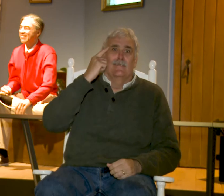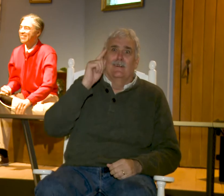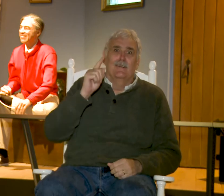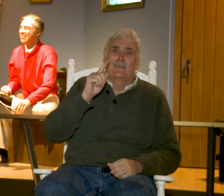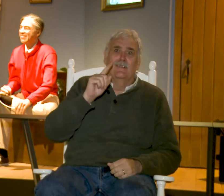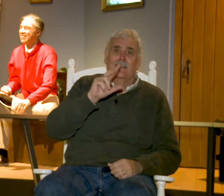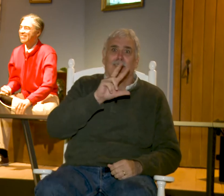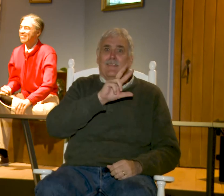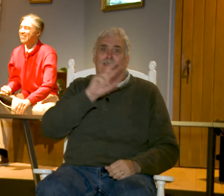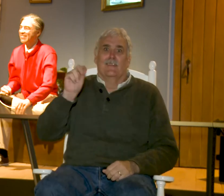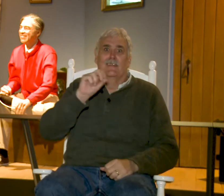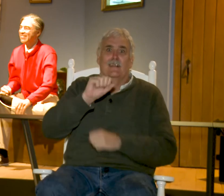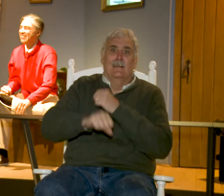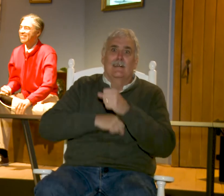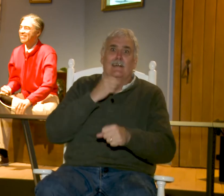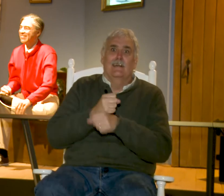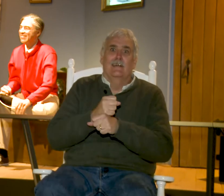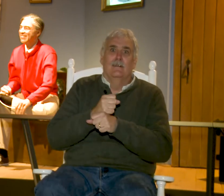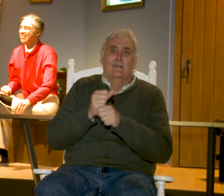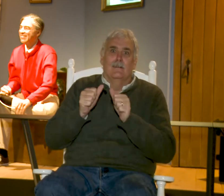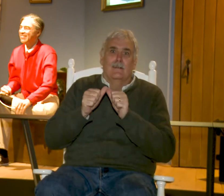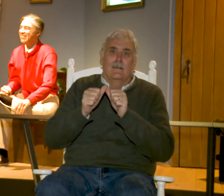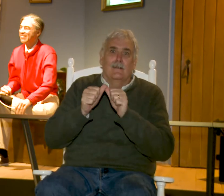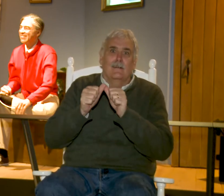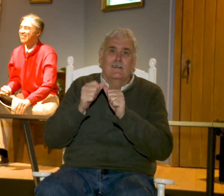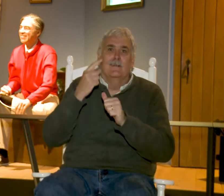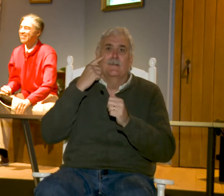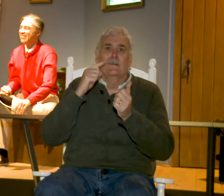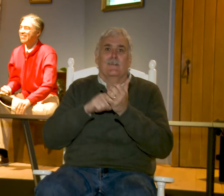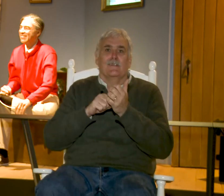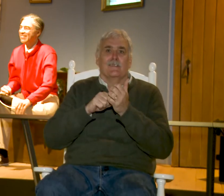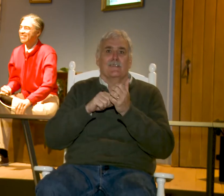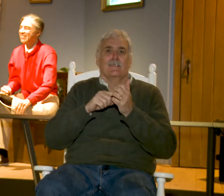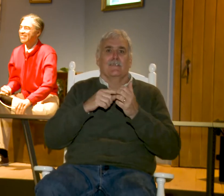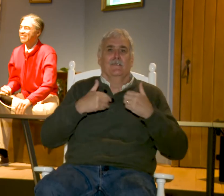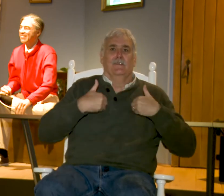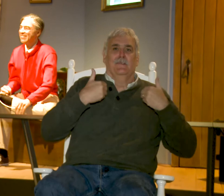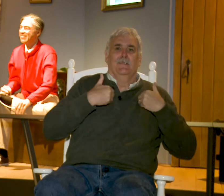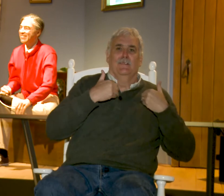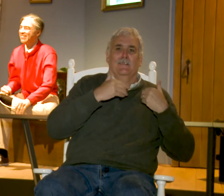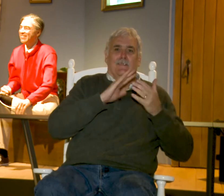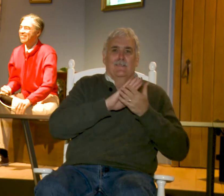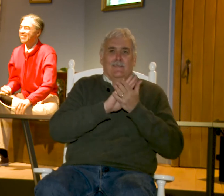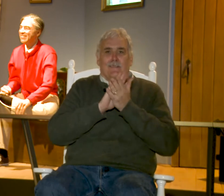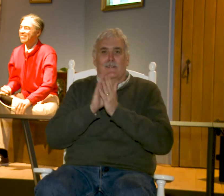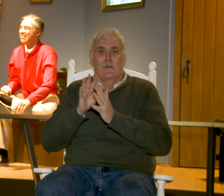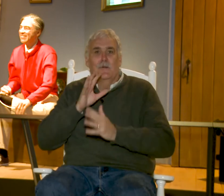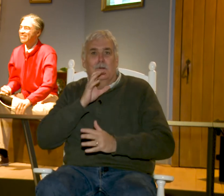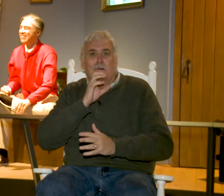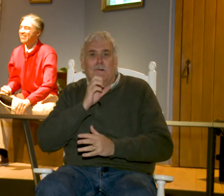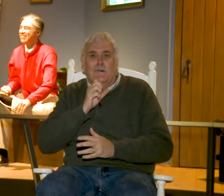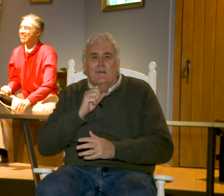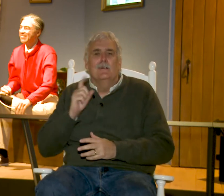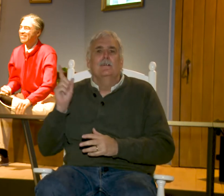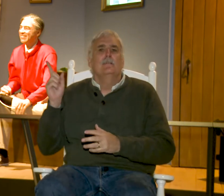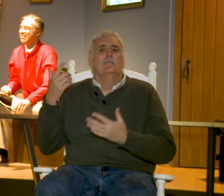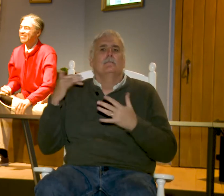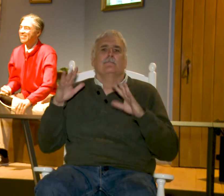This pattern continued everyday for over 30 years! I have noticed that as Fred became older he remained